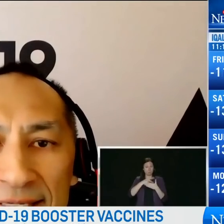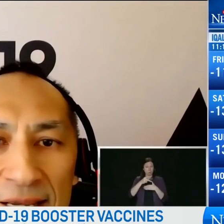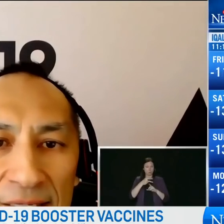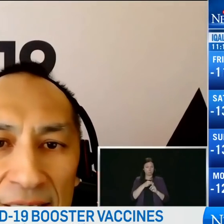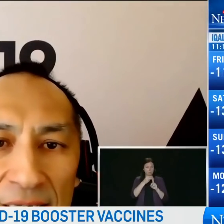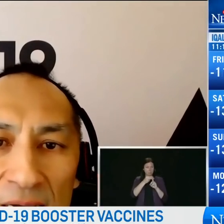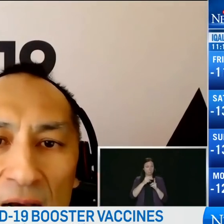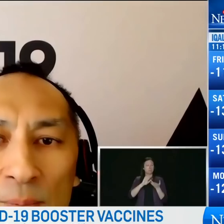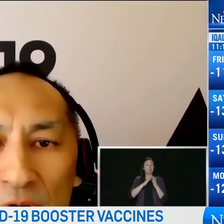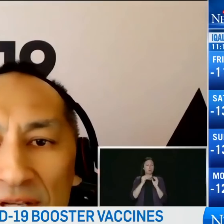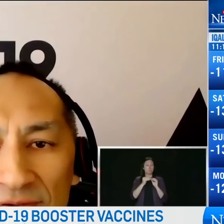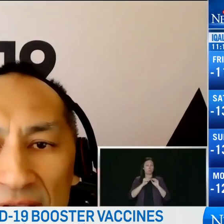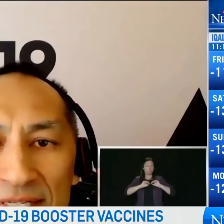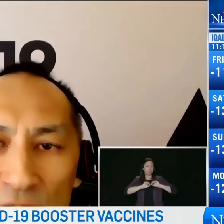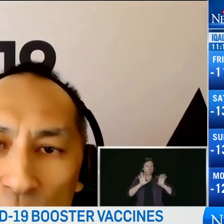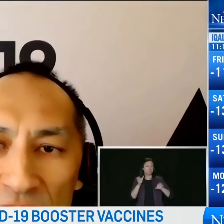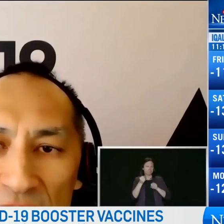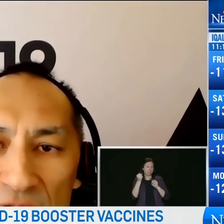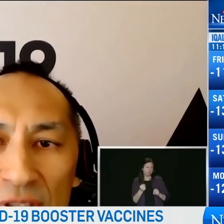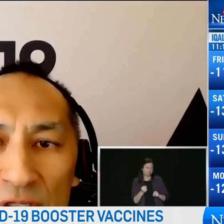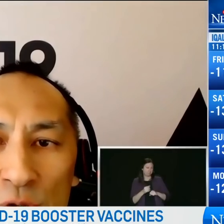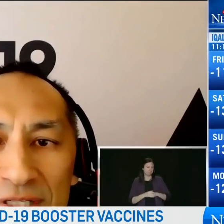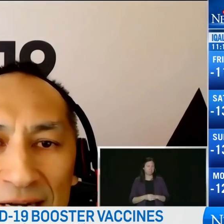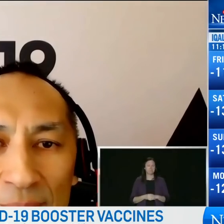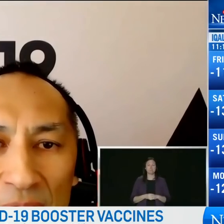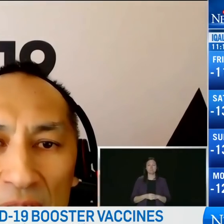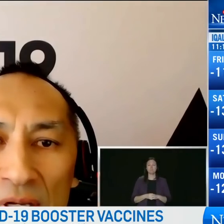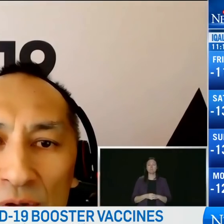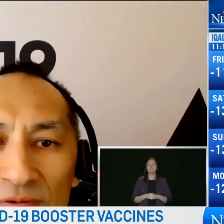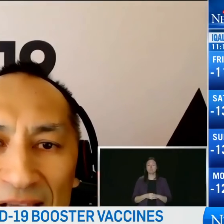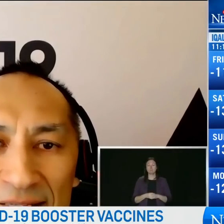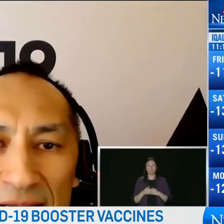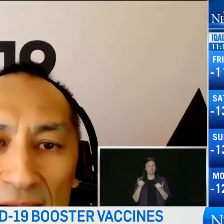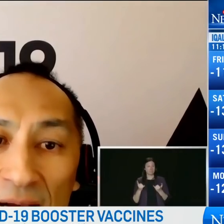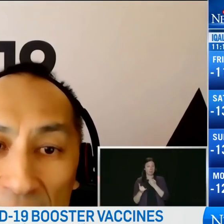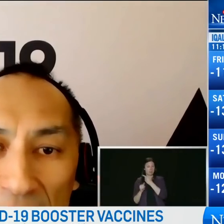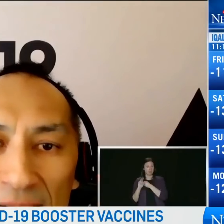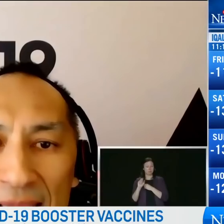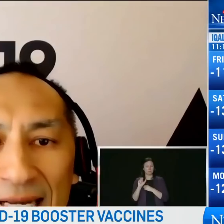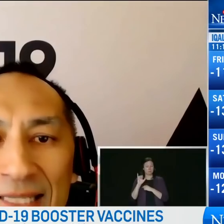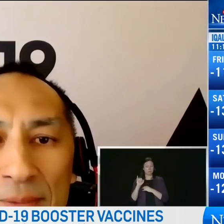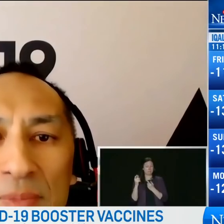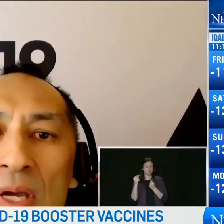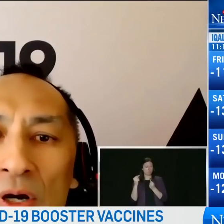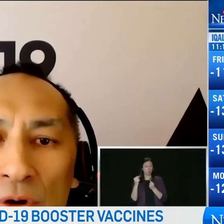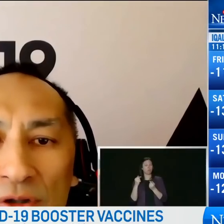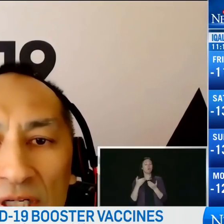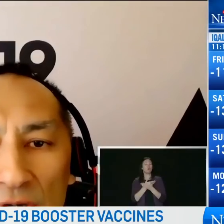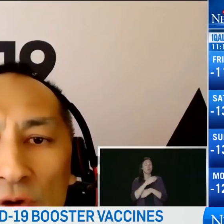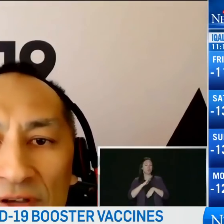HELP STRENGTHEN OUR COVID-19